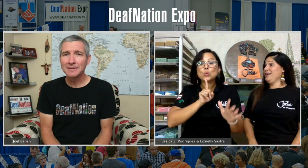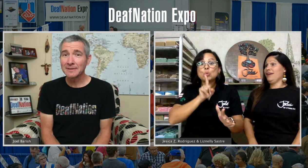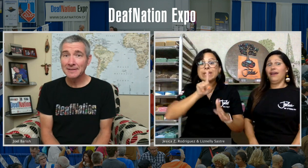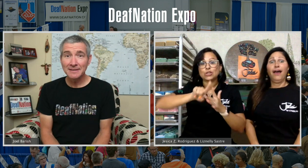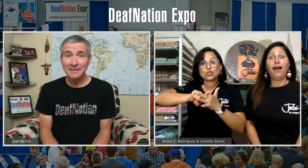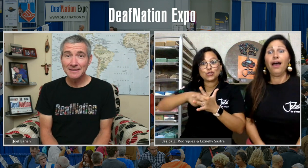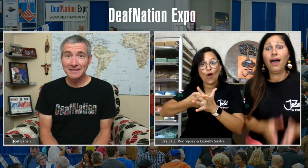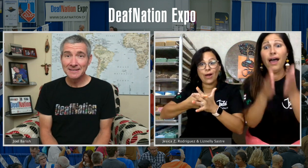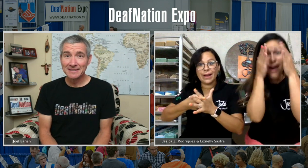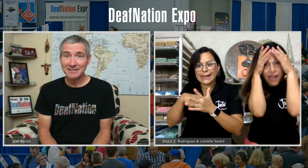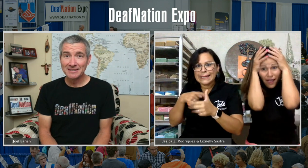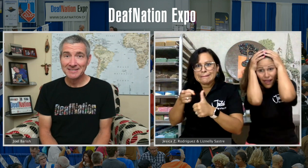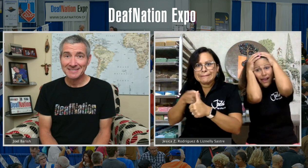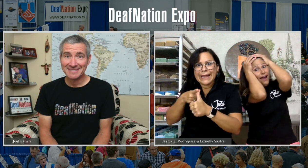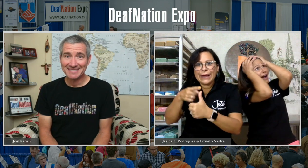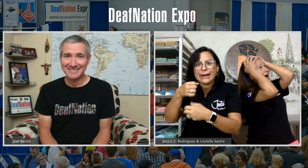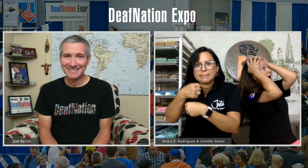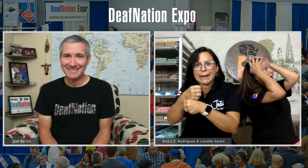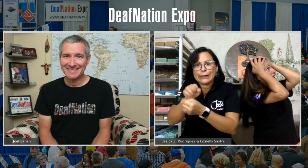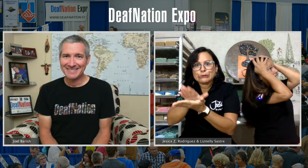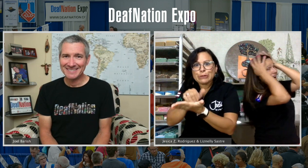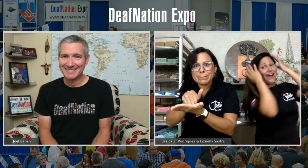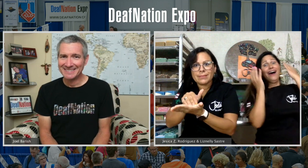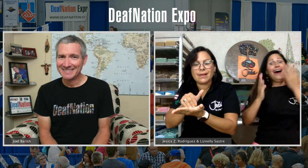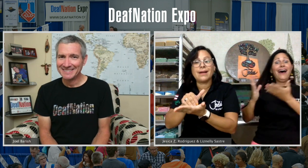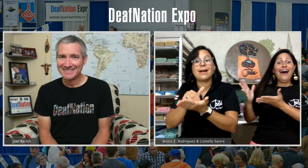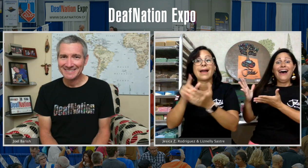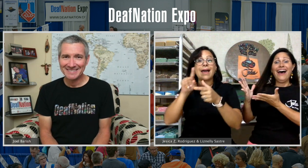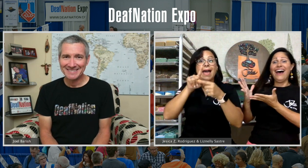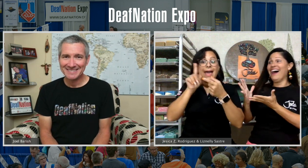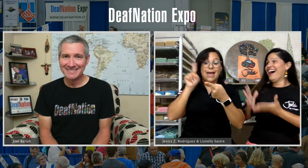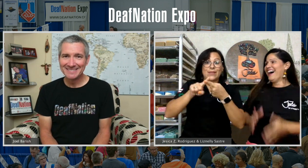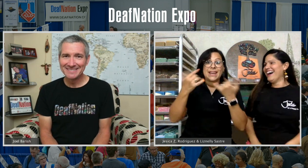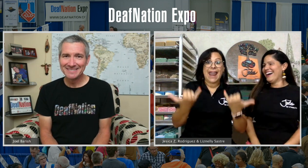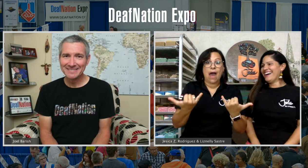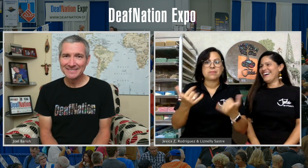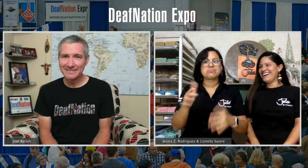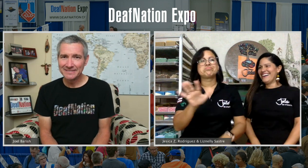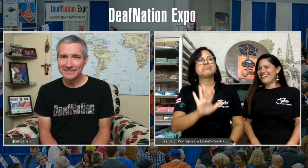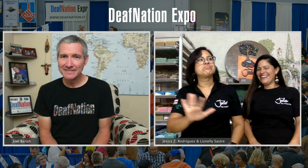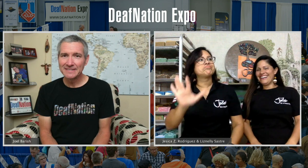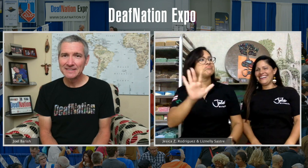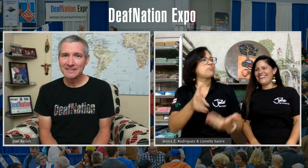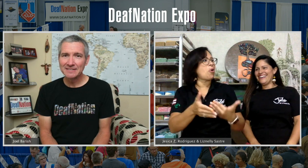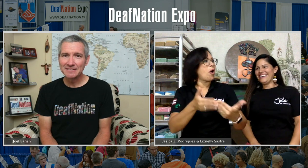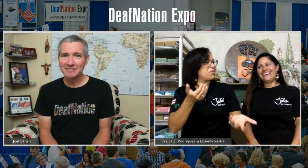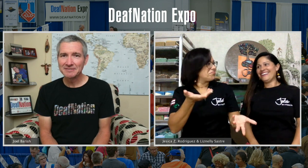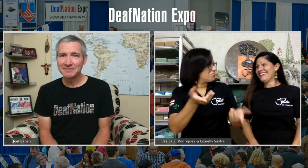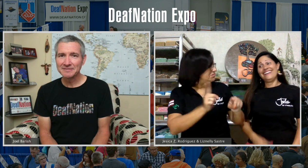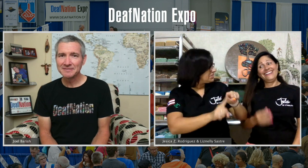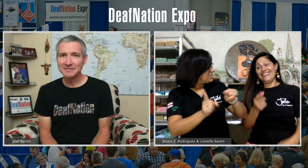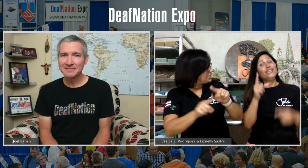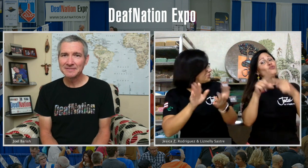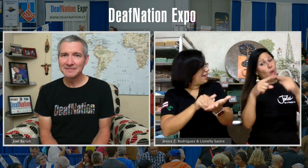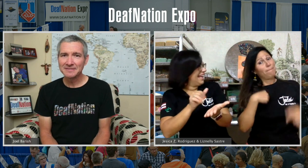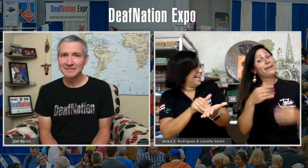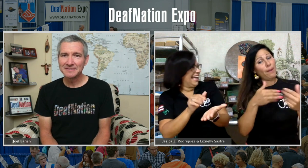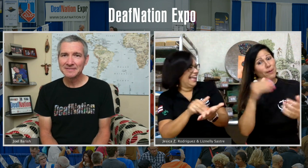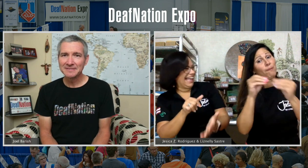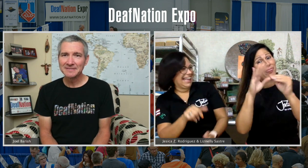Really, from when we first started making soap until now, we have almost… How many different kinds of soap…?